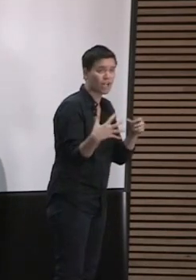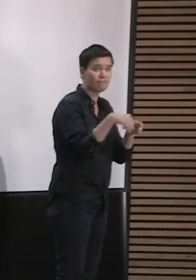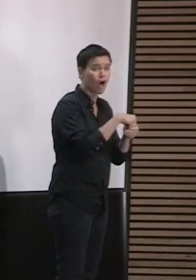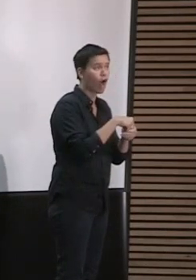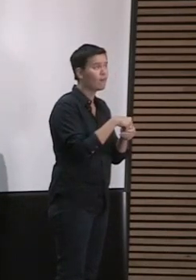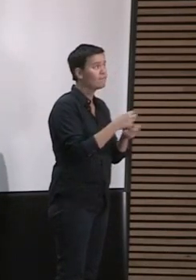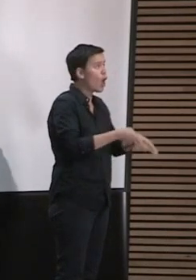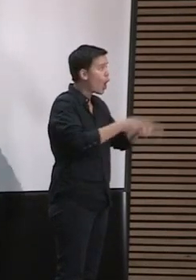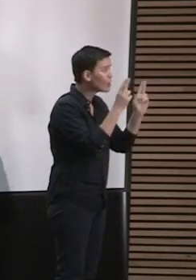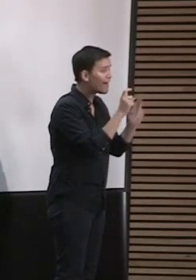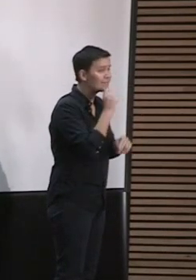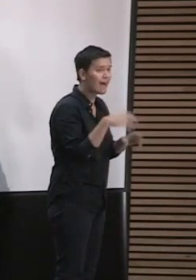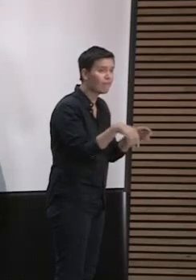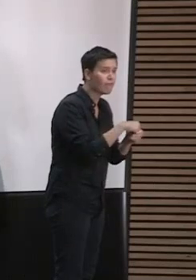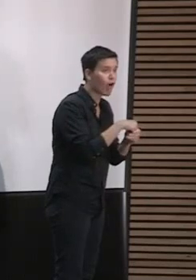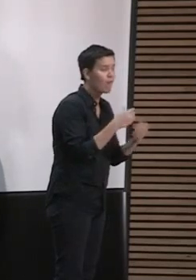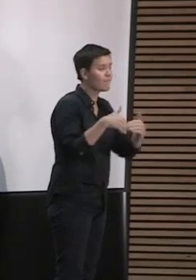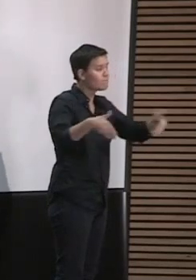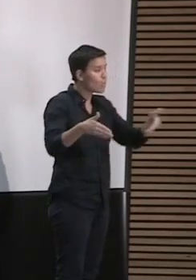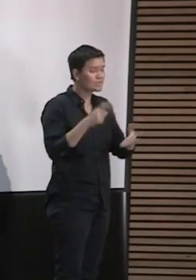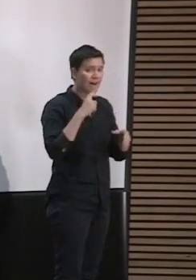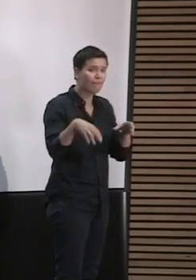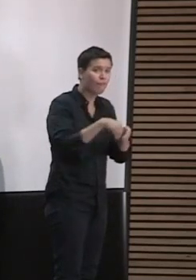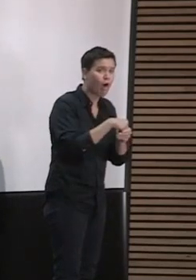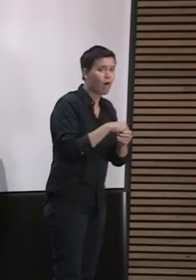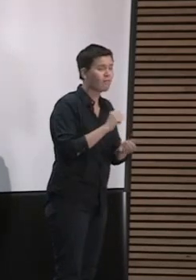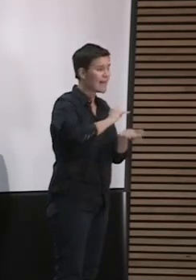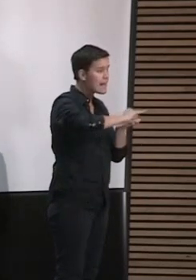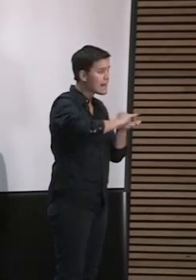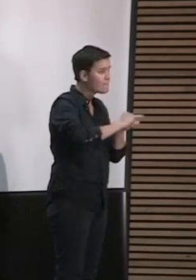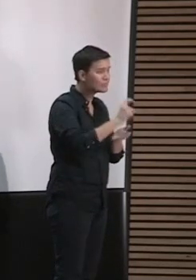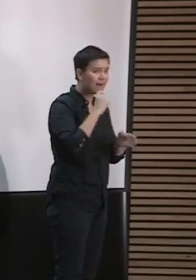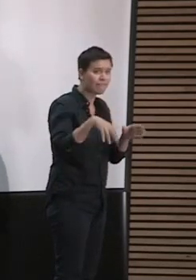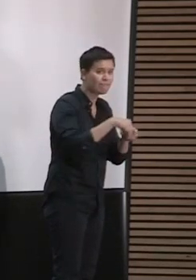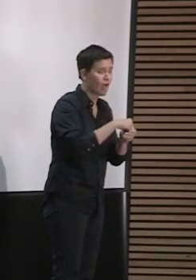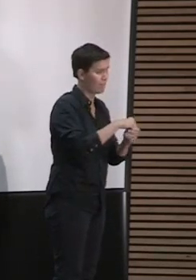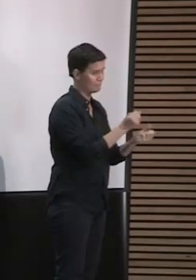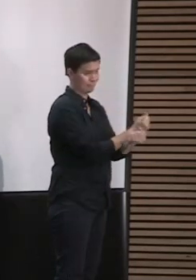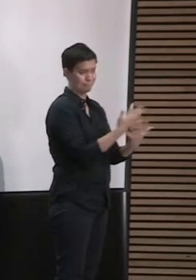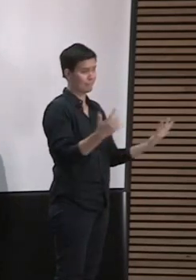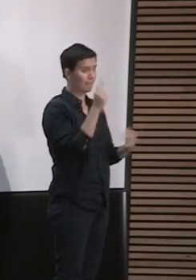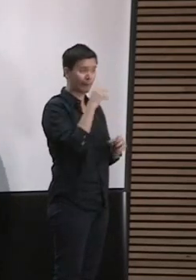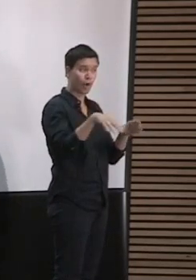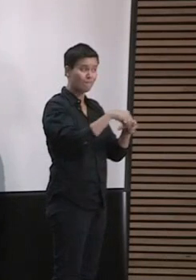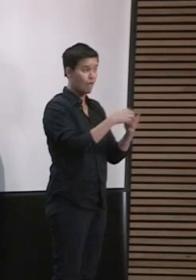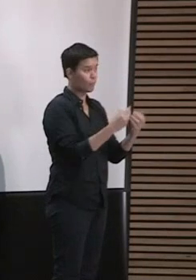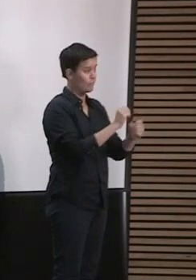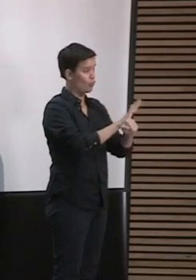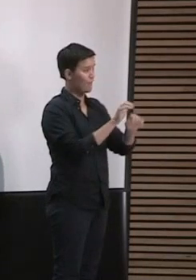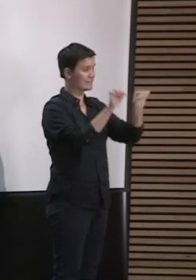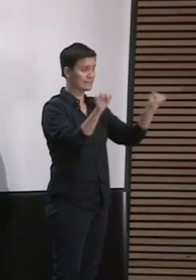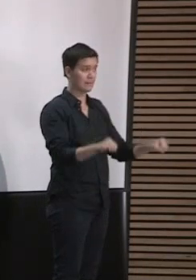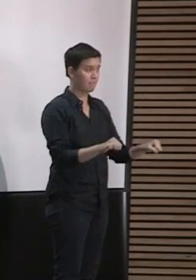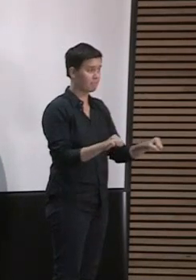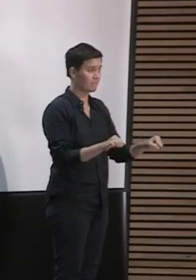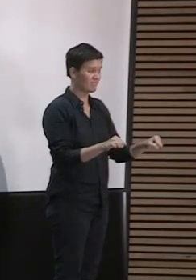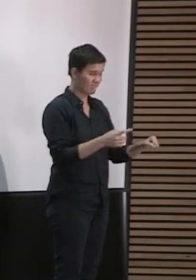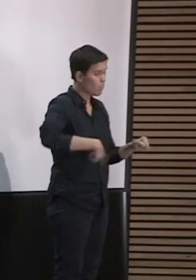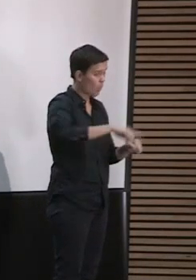water, hotel, aircrew, crews,